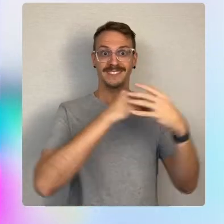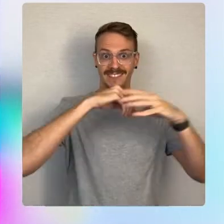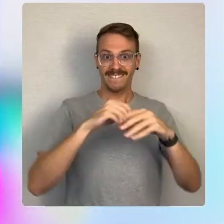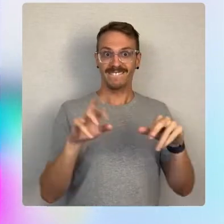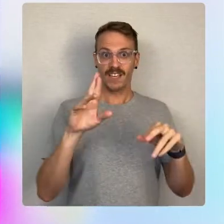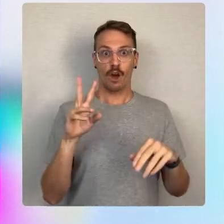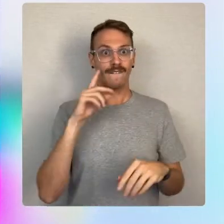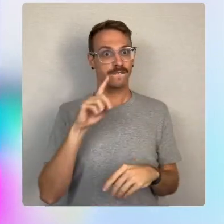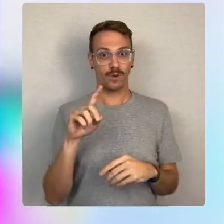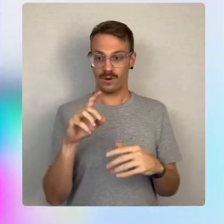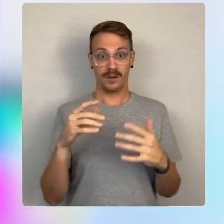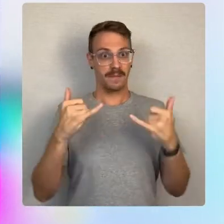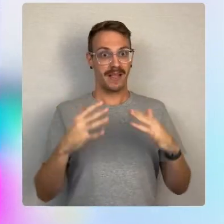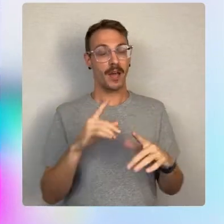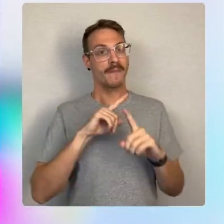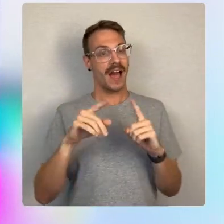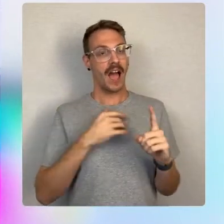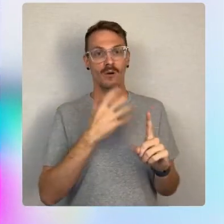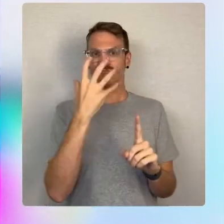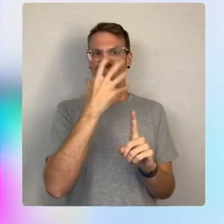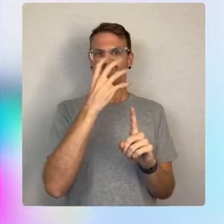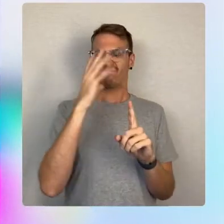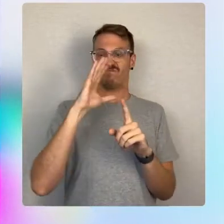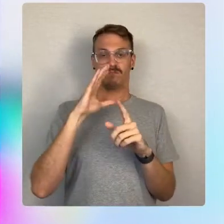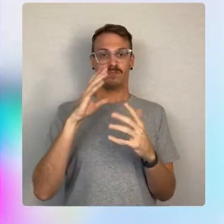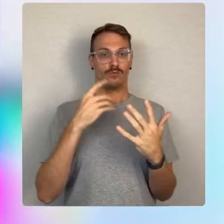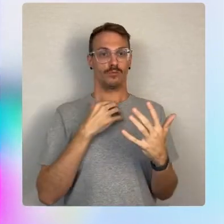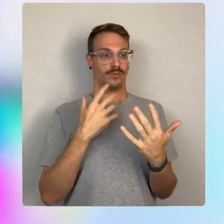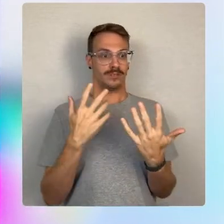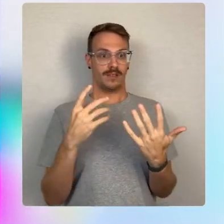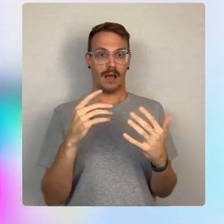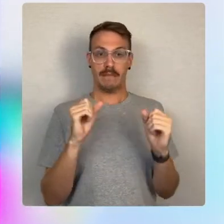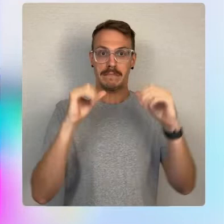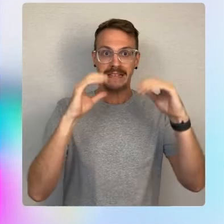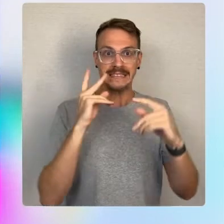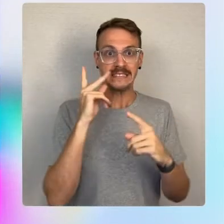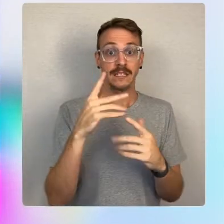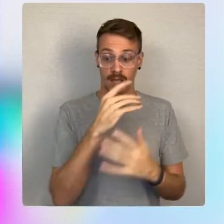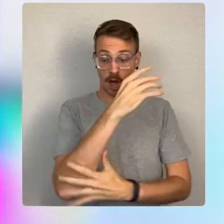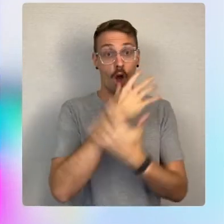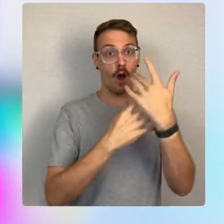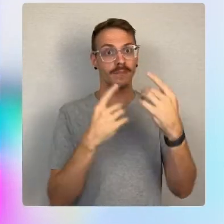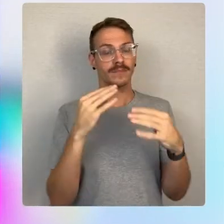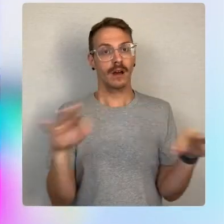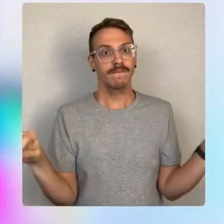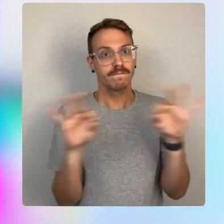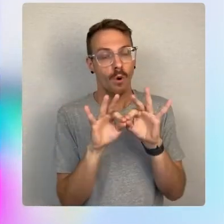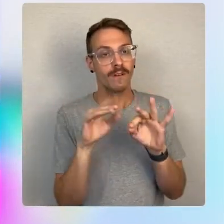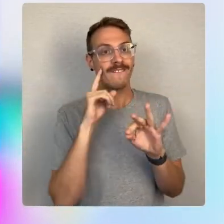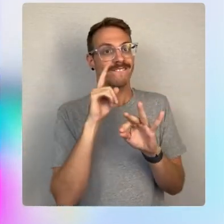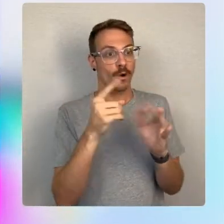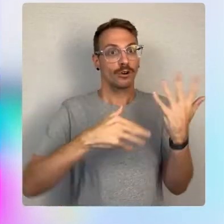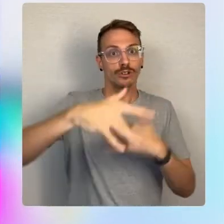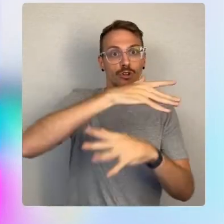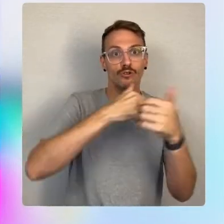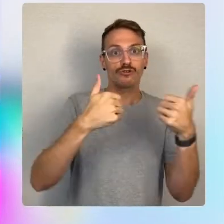but I was shocked at how valuable arms were in social games for players other than yourself.